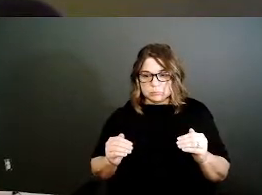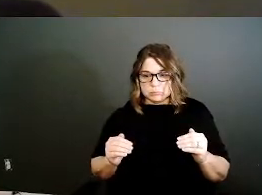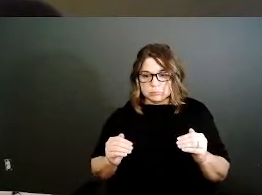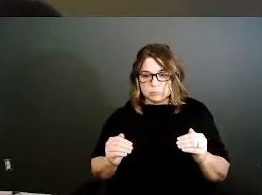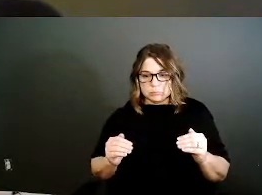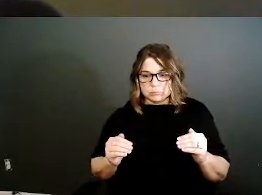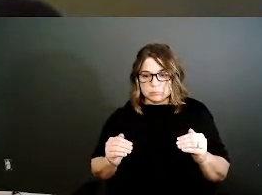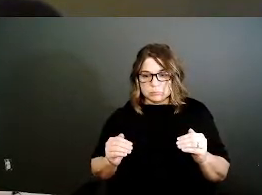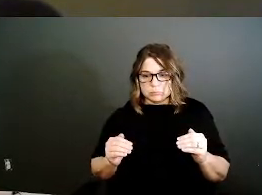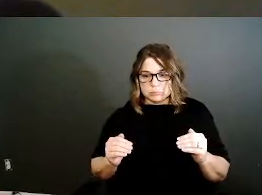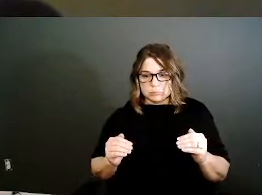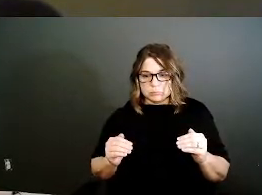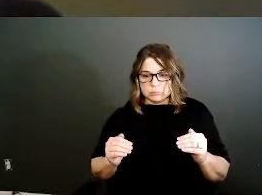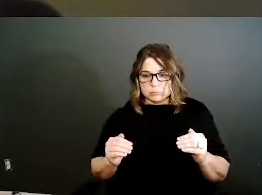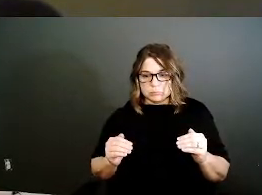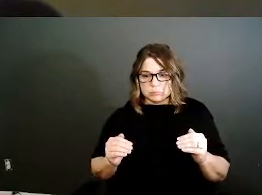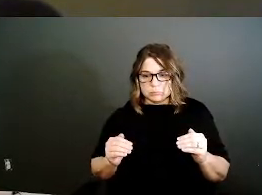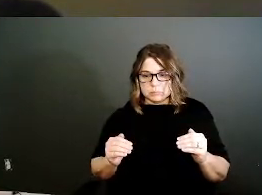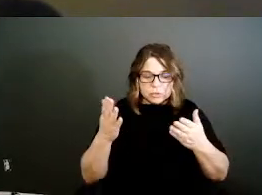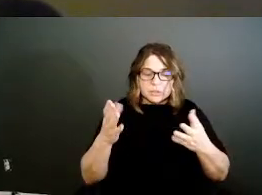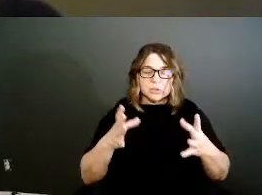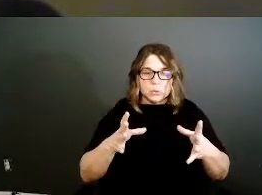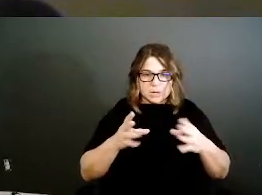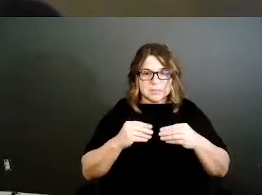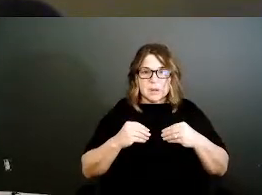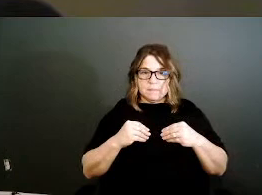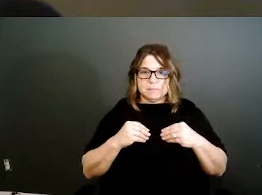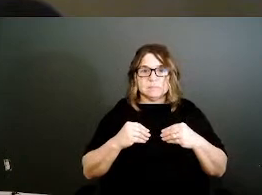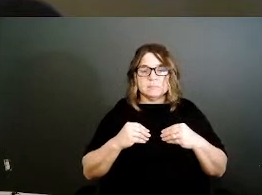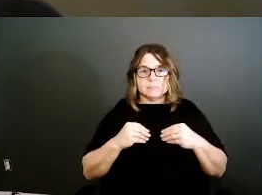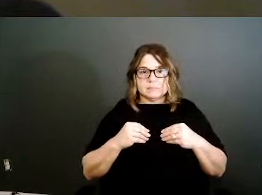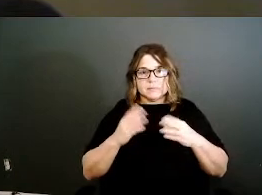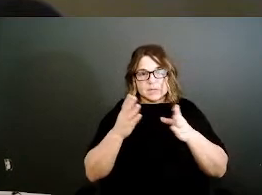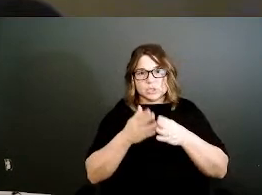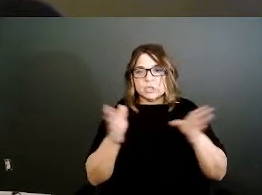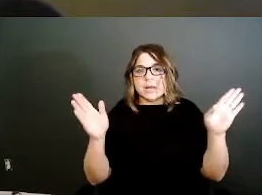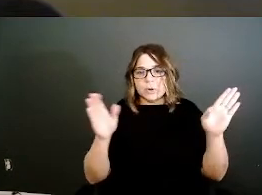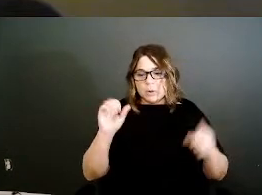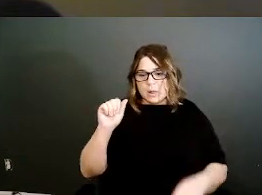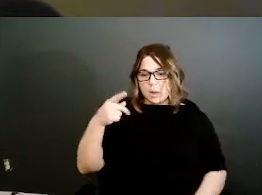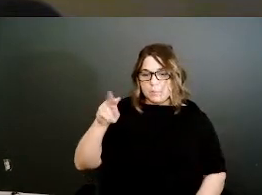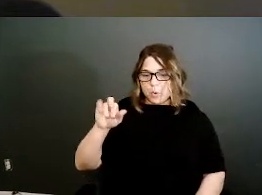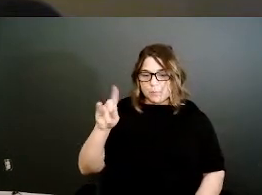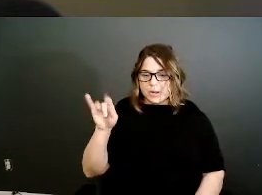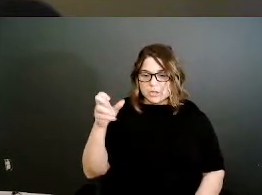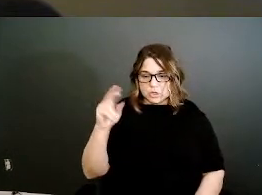IS THERE ANY DISCUSSION ON THE AMENDED GENERAL APPROPRIATION BUDGET?